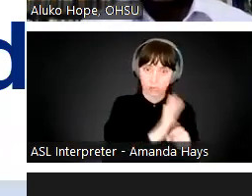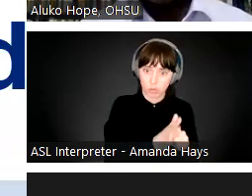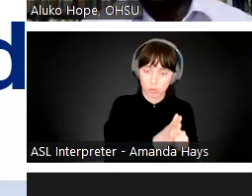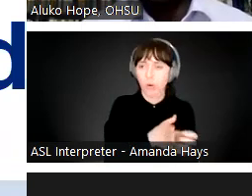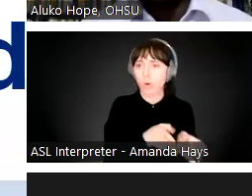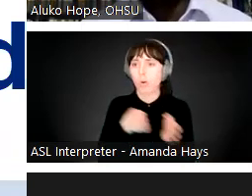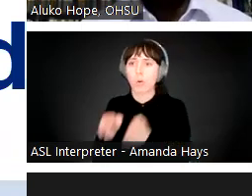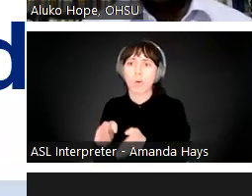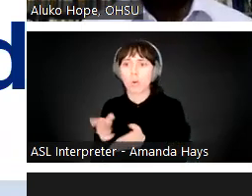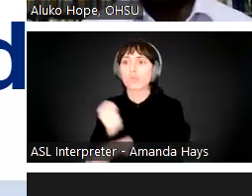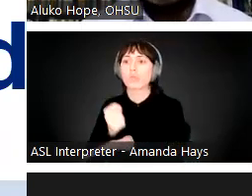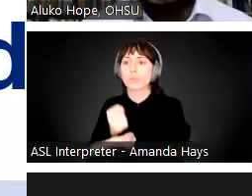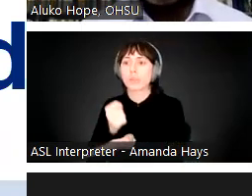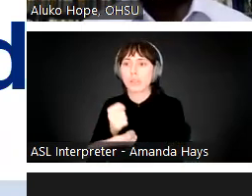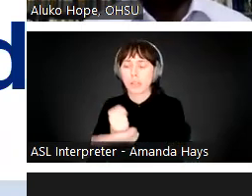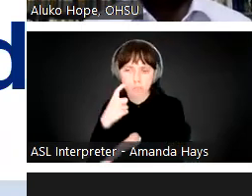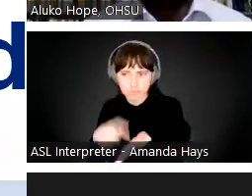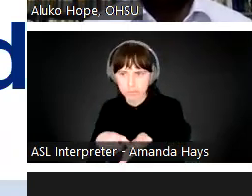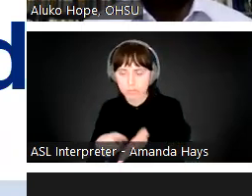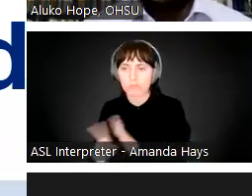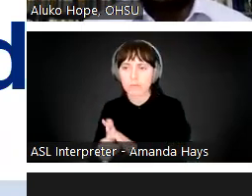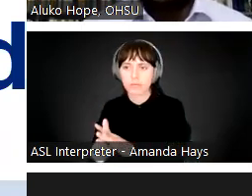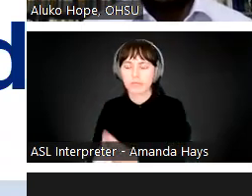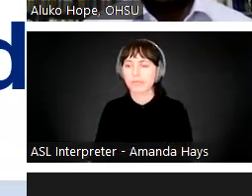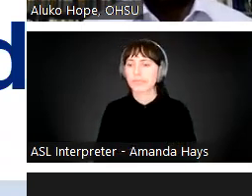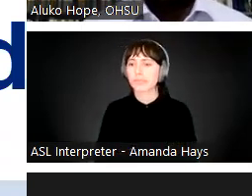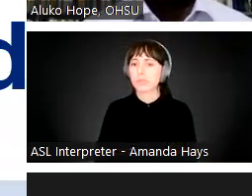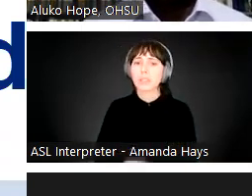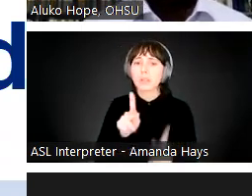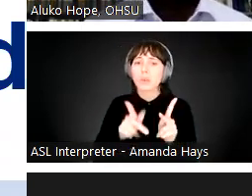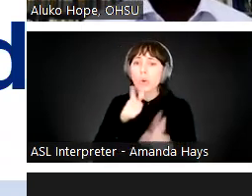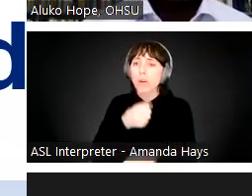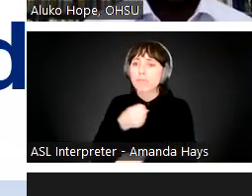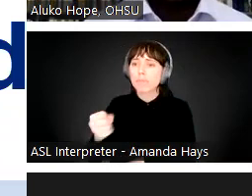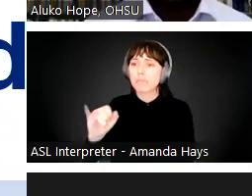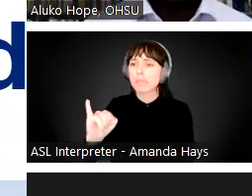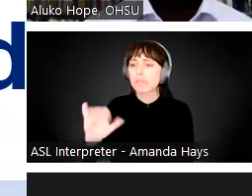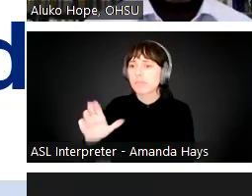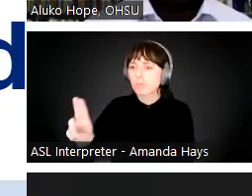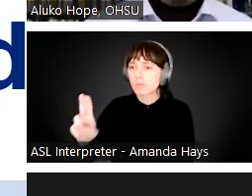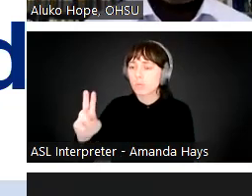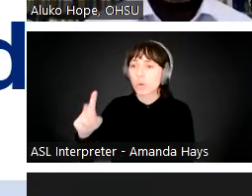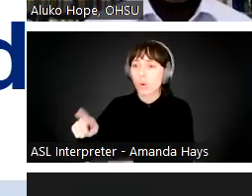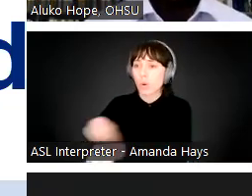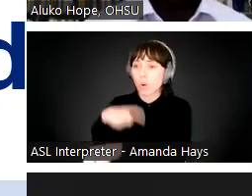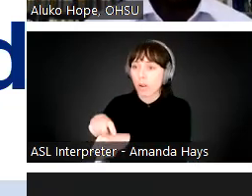sometimes people who were in the hospital for a long time or in the Intensive Care Unit develop a particular